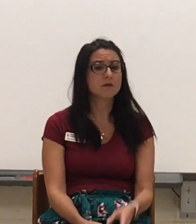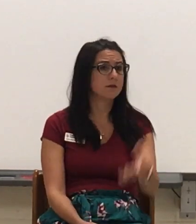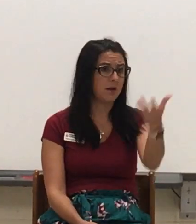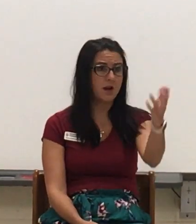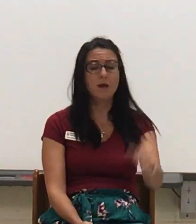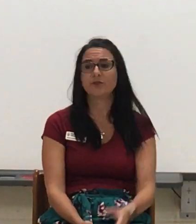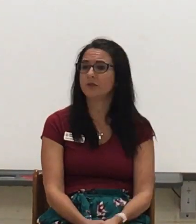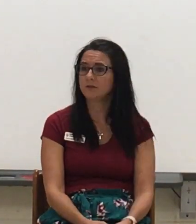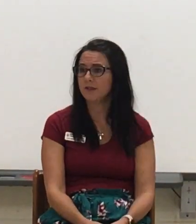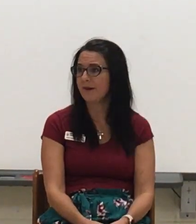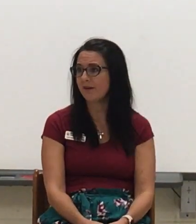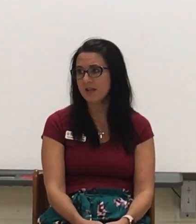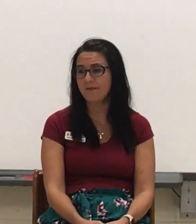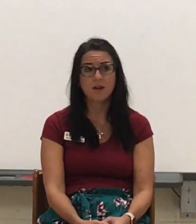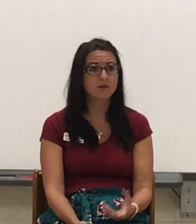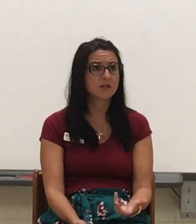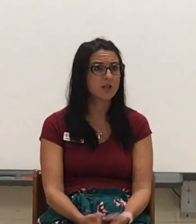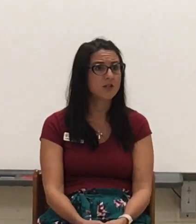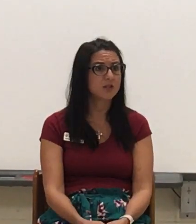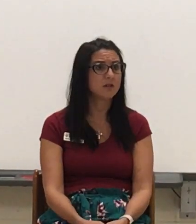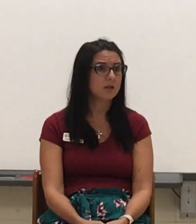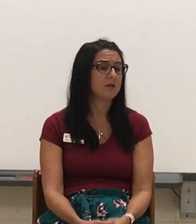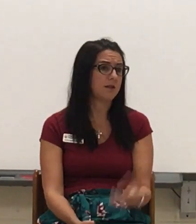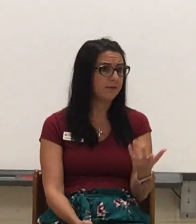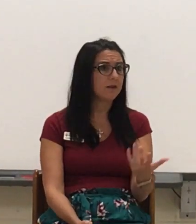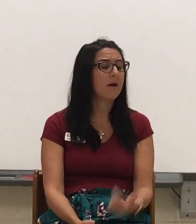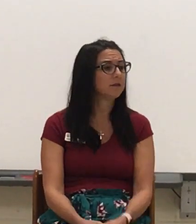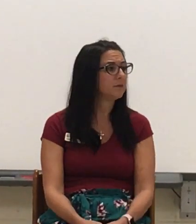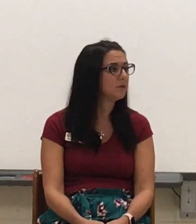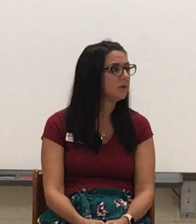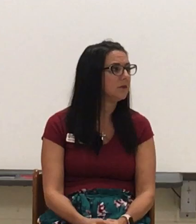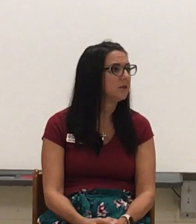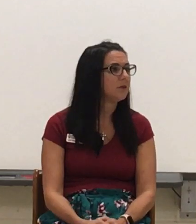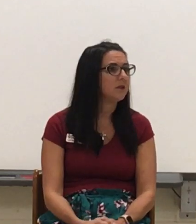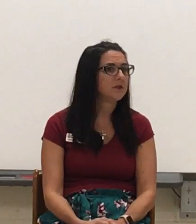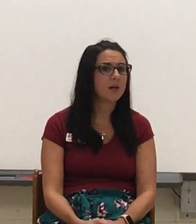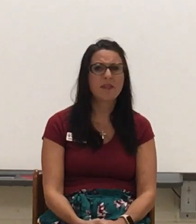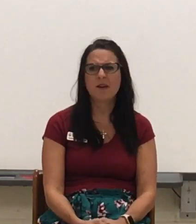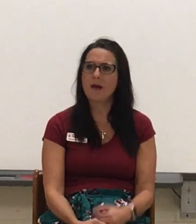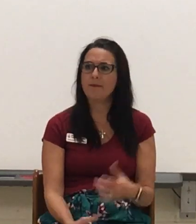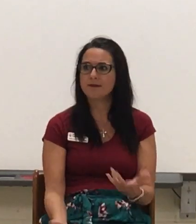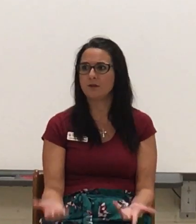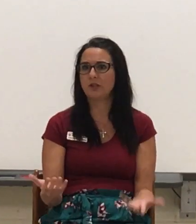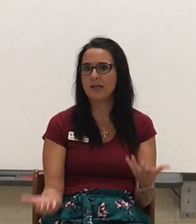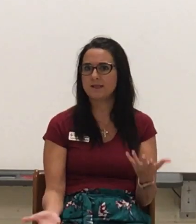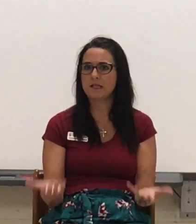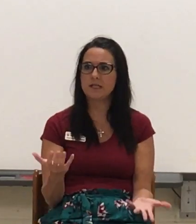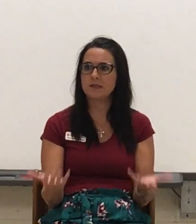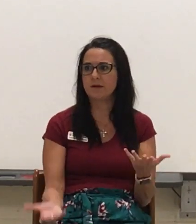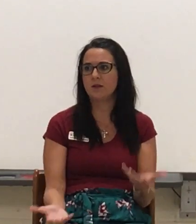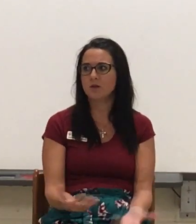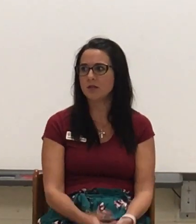That's an option... anyone else have another suggestion? That's definitely possible... something that maybe is a little less conspicuous?